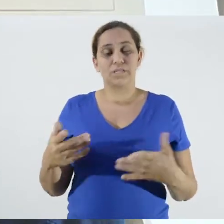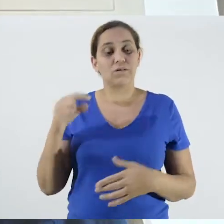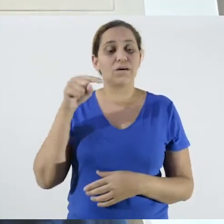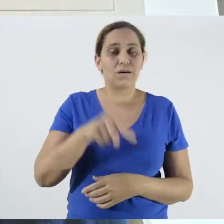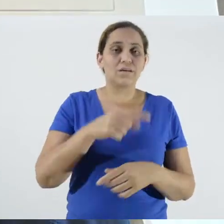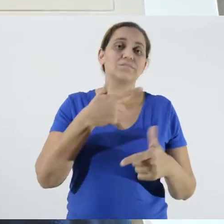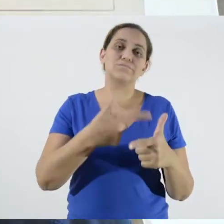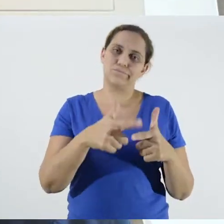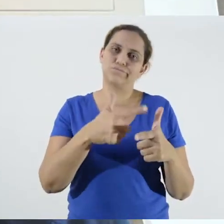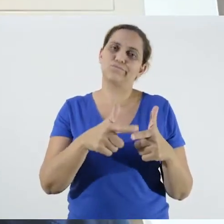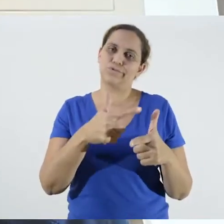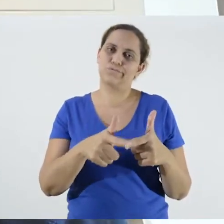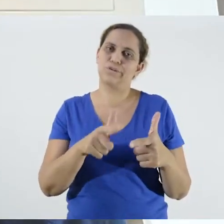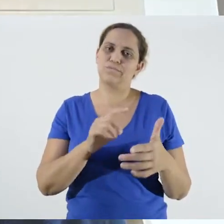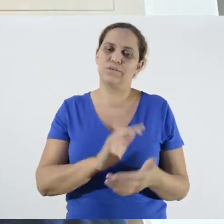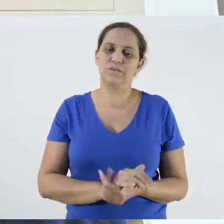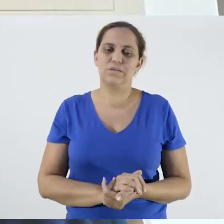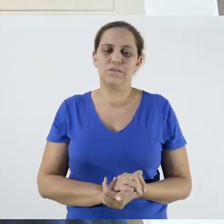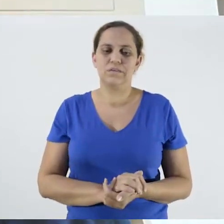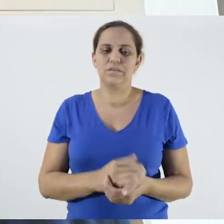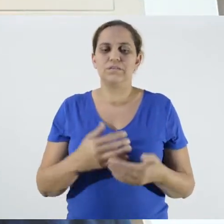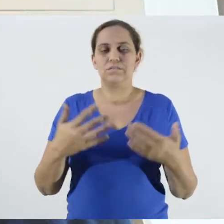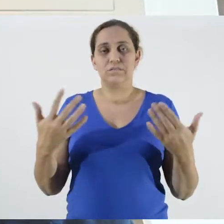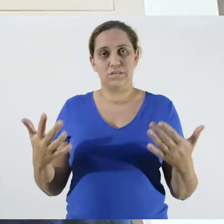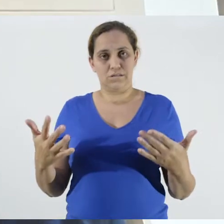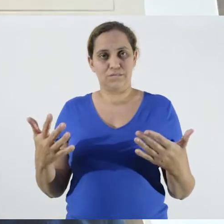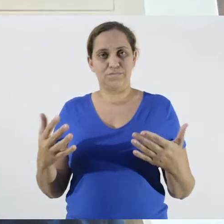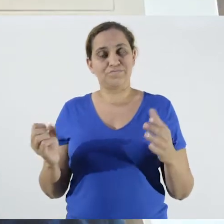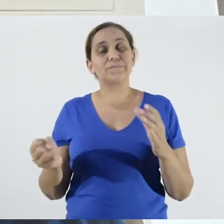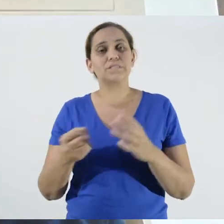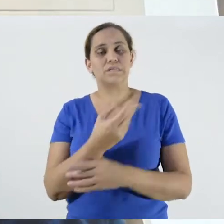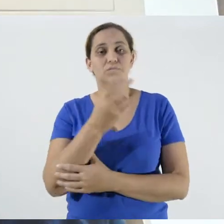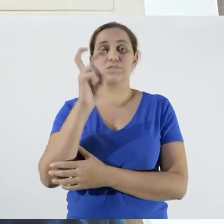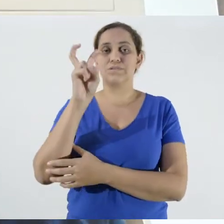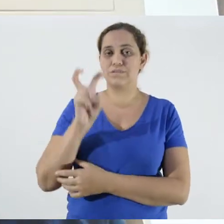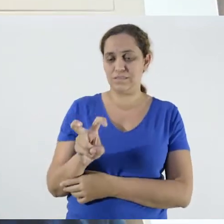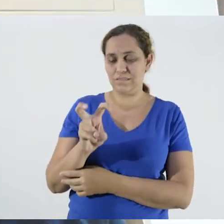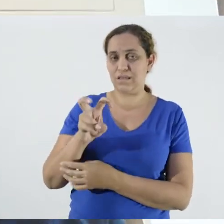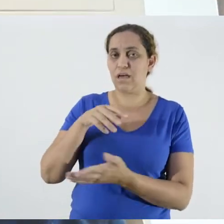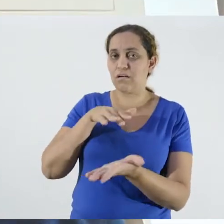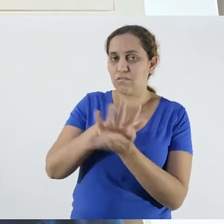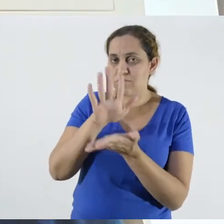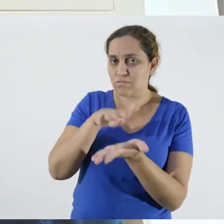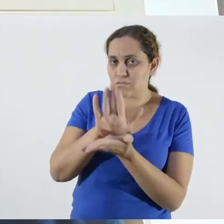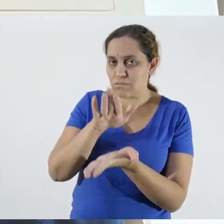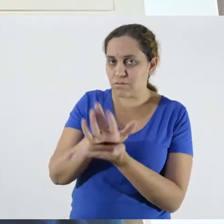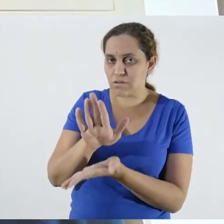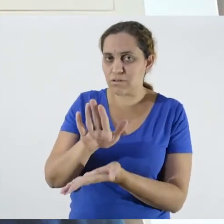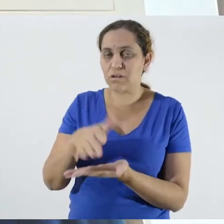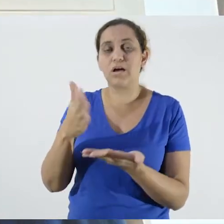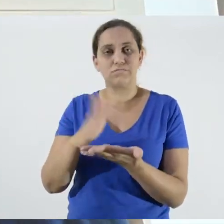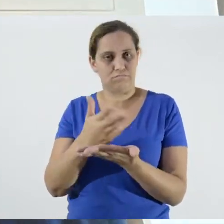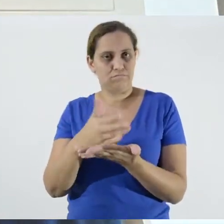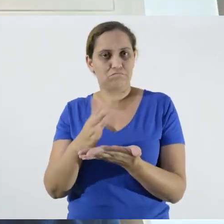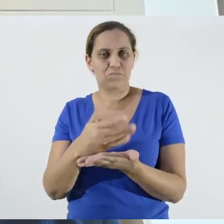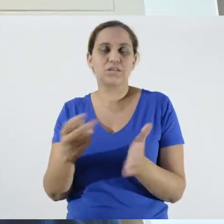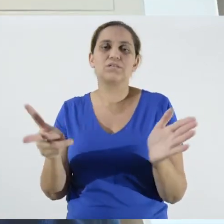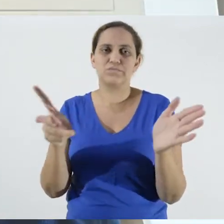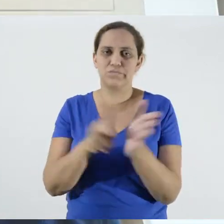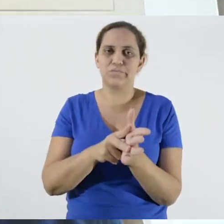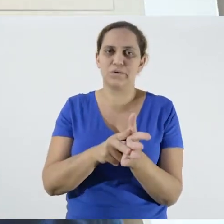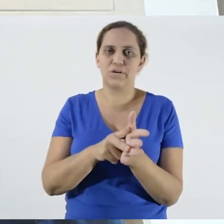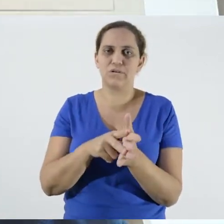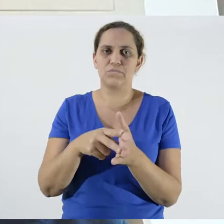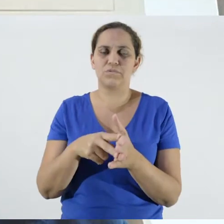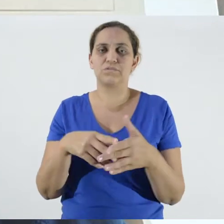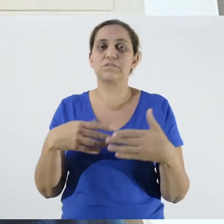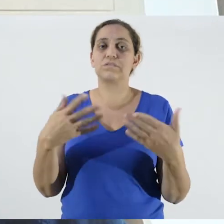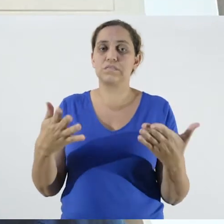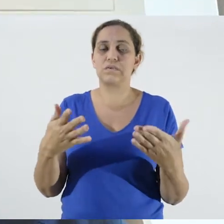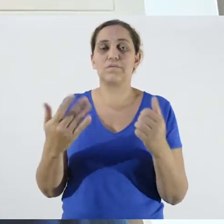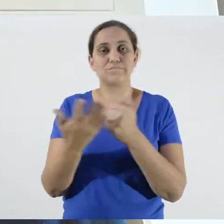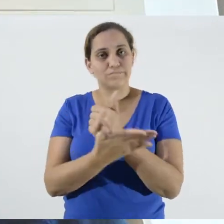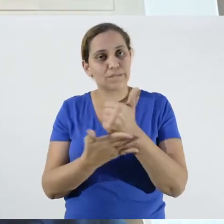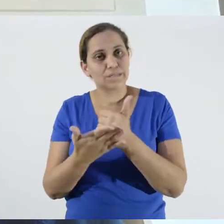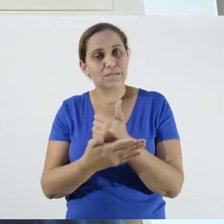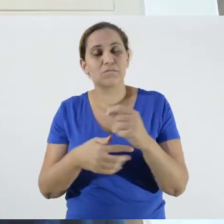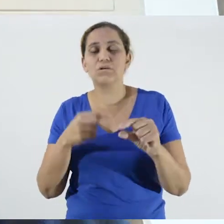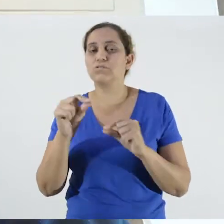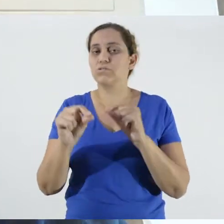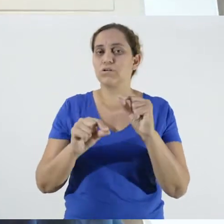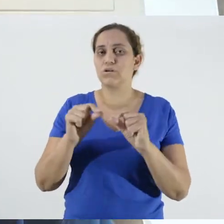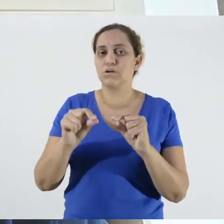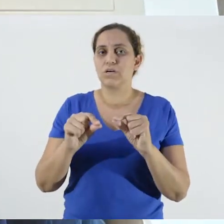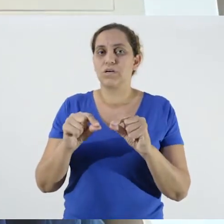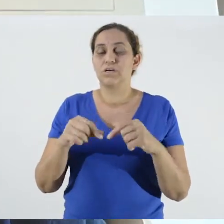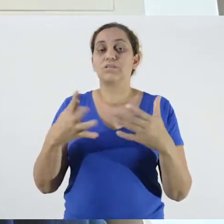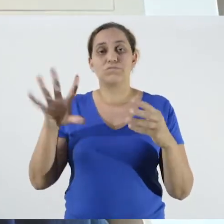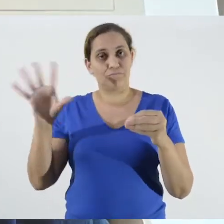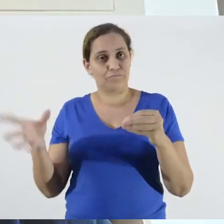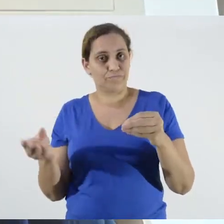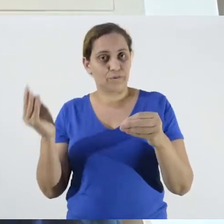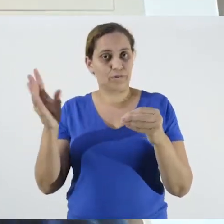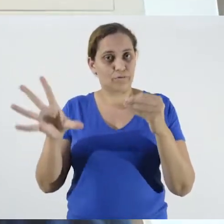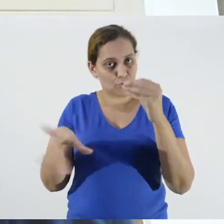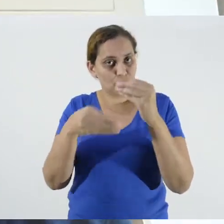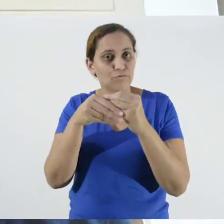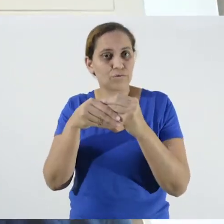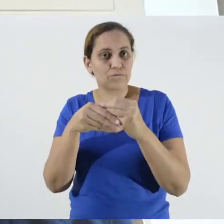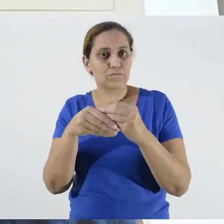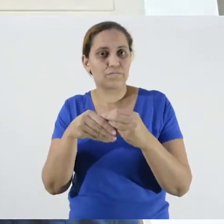We prepared five infographics and developed this manual, which, basically recapitulating,